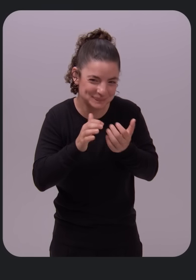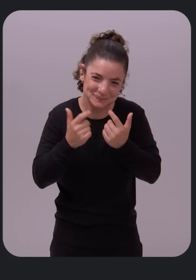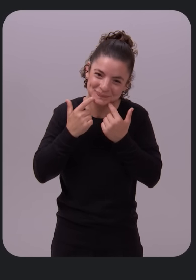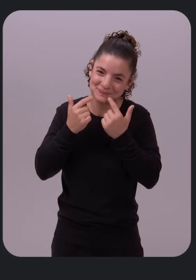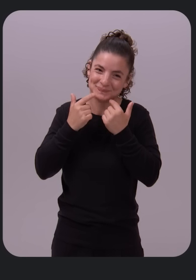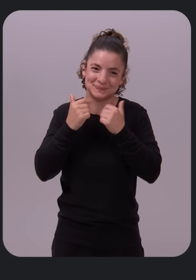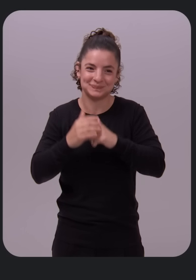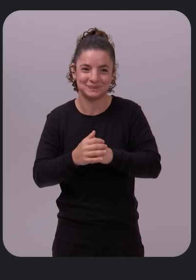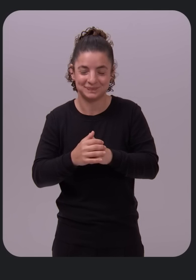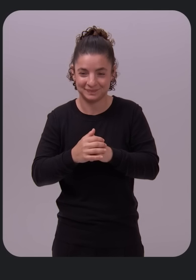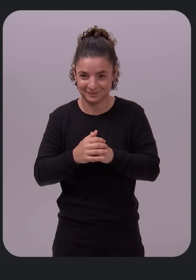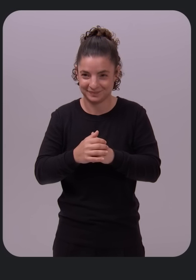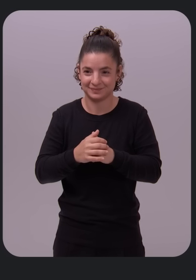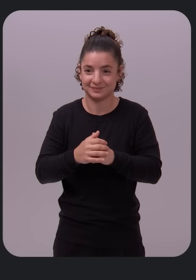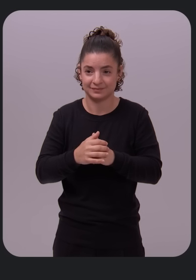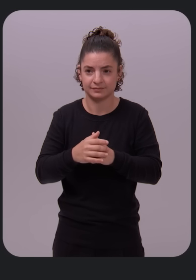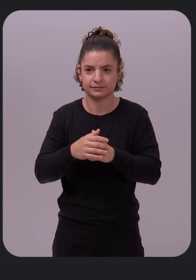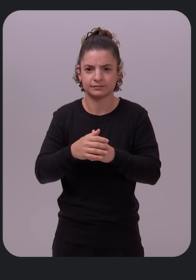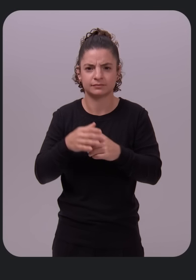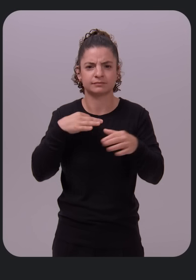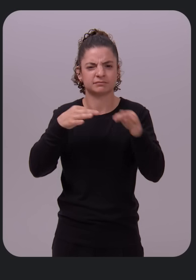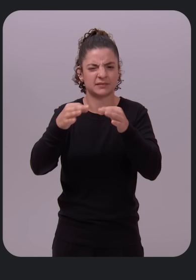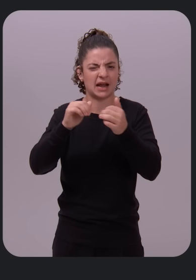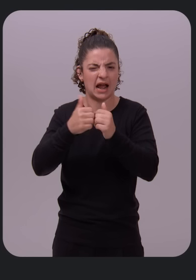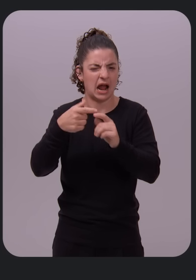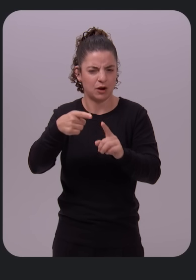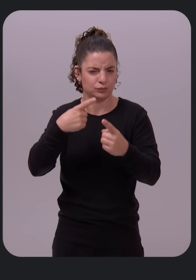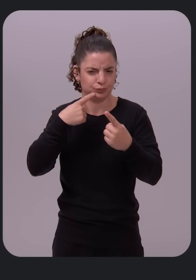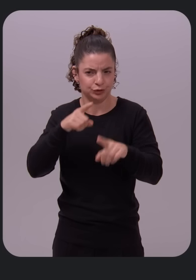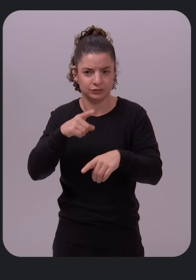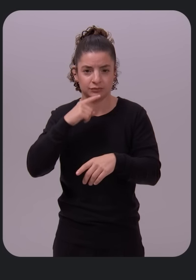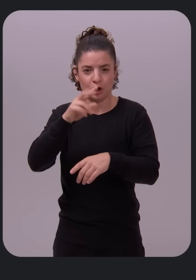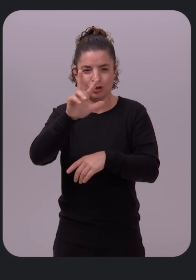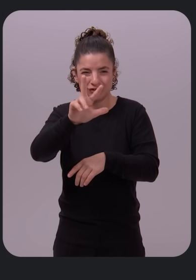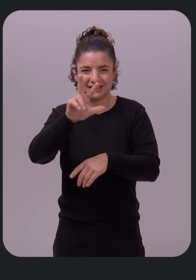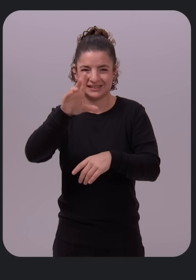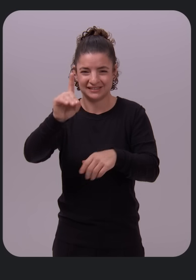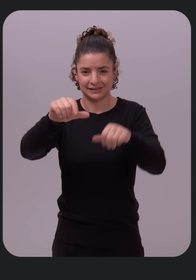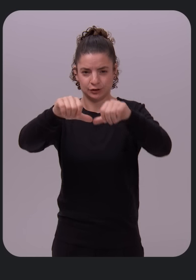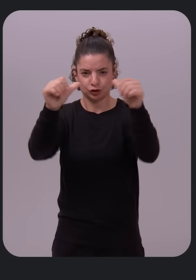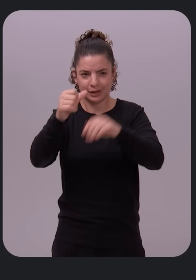All right, more on how it works-- it brings in advanced 3D shape understanding,